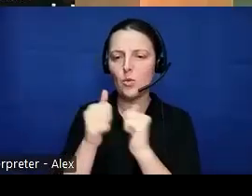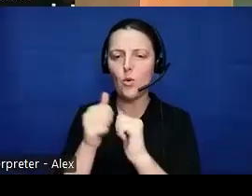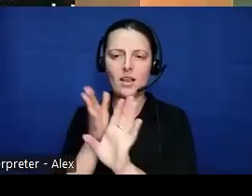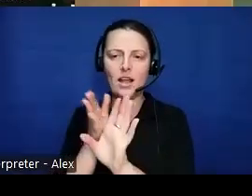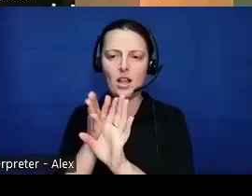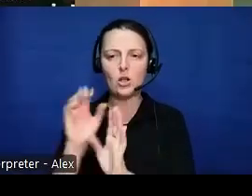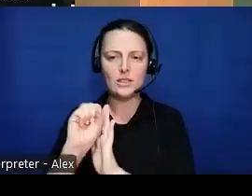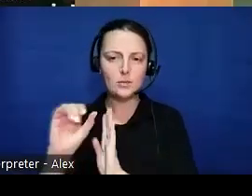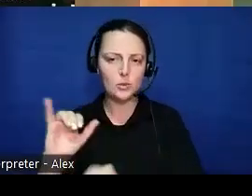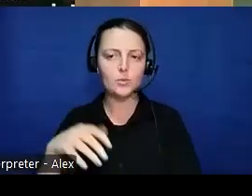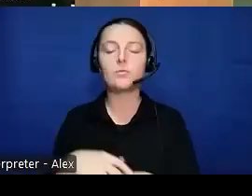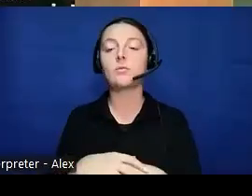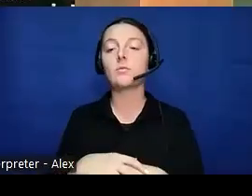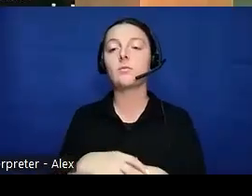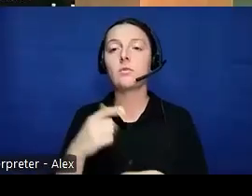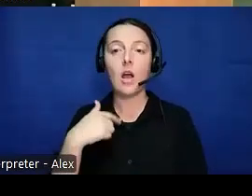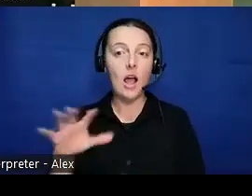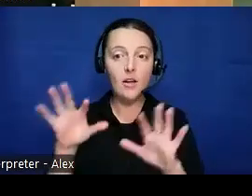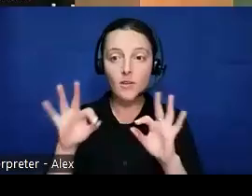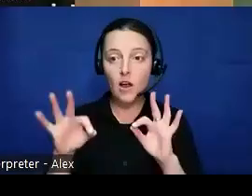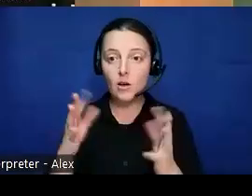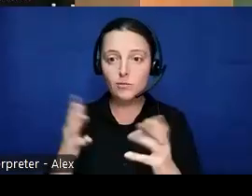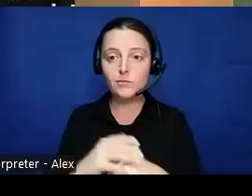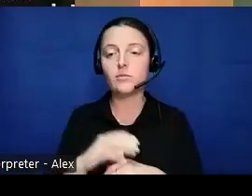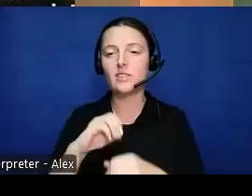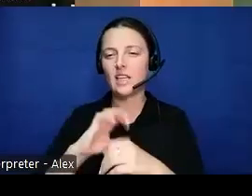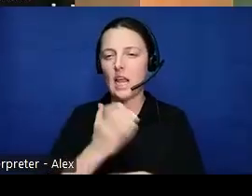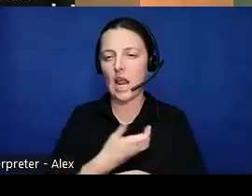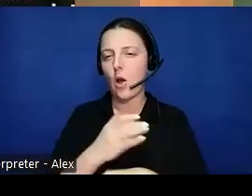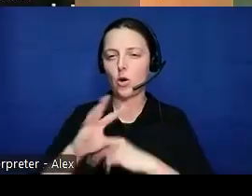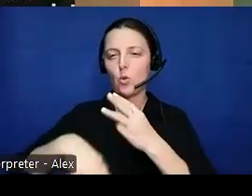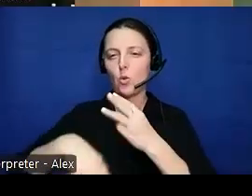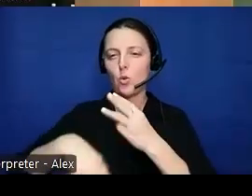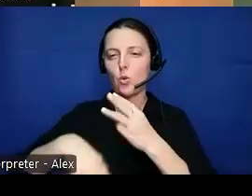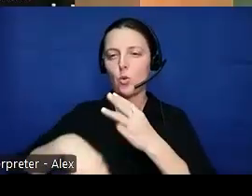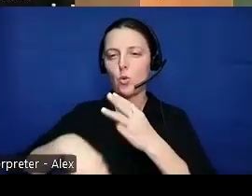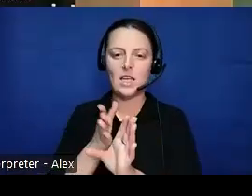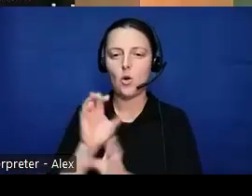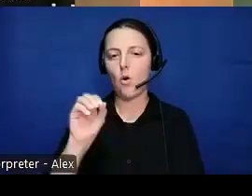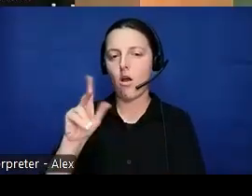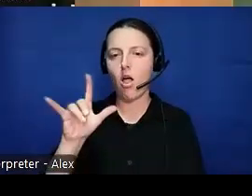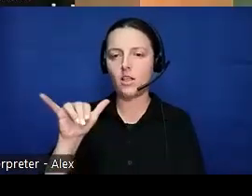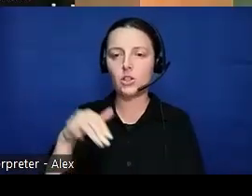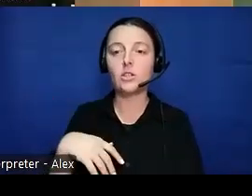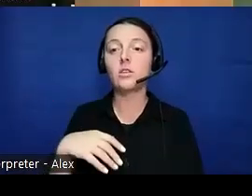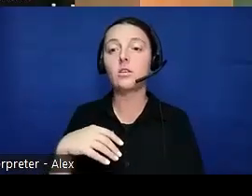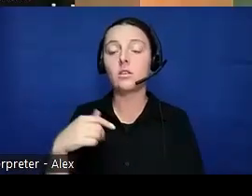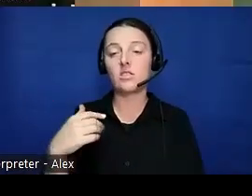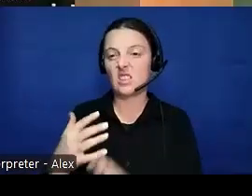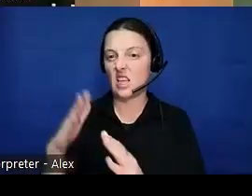was that in our world of psychooncology the most used screening tool globally is something called